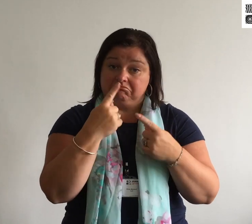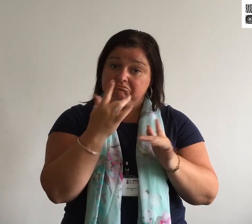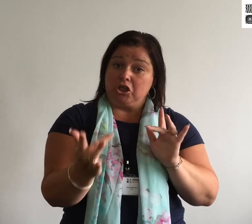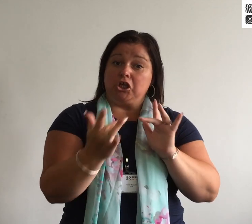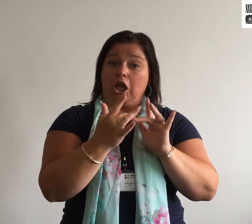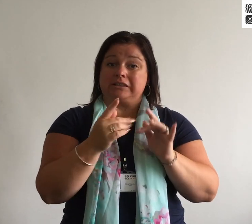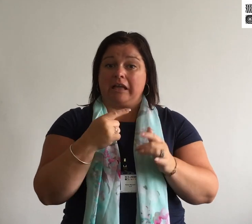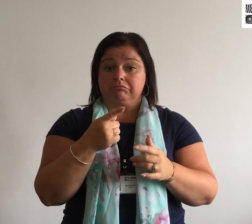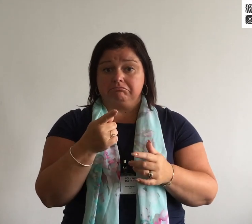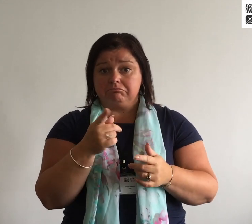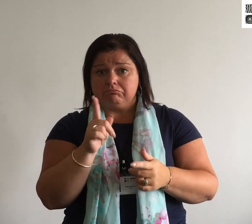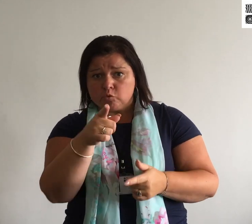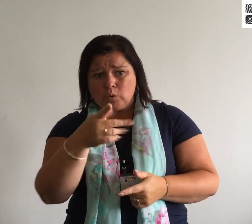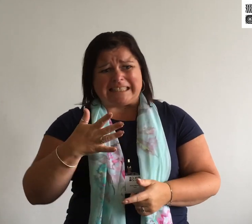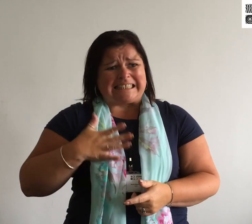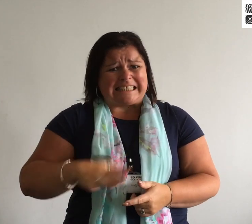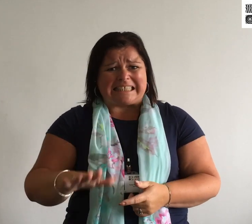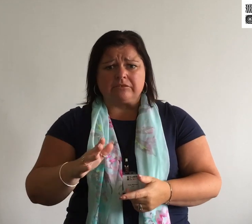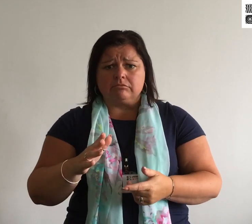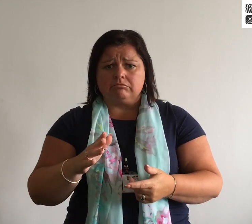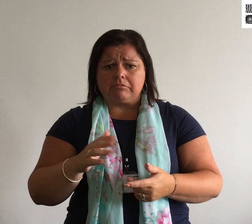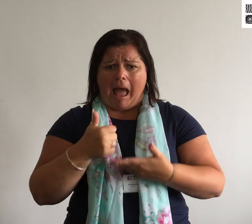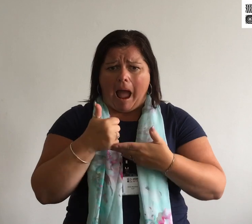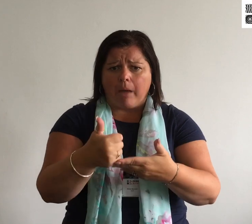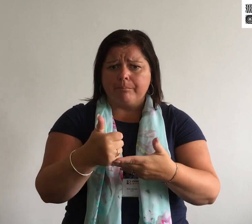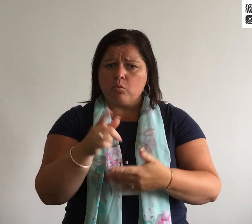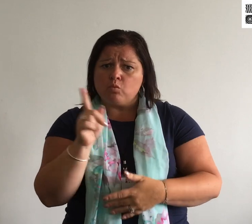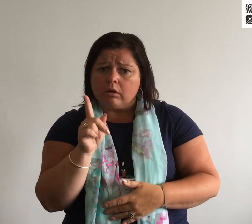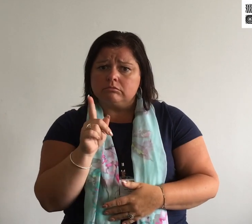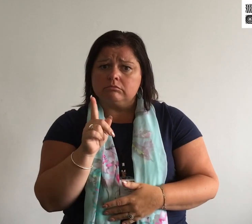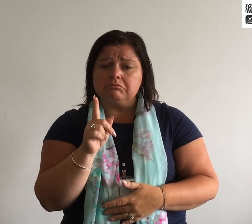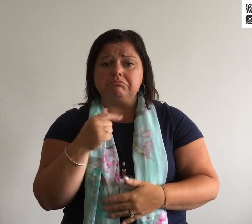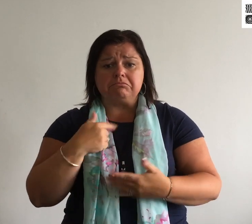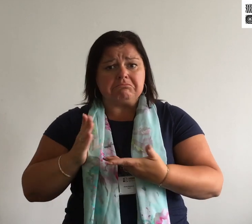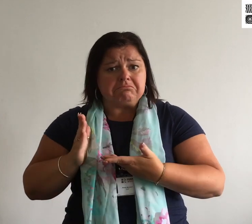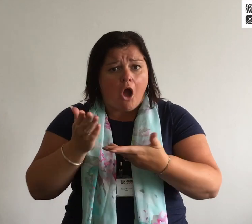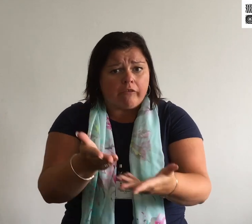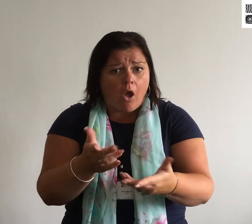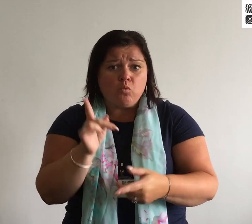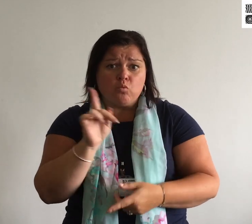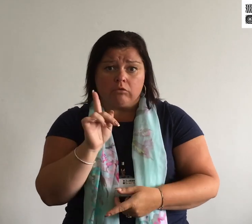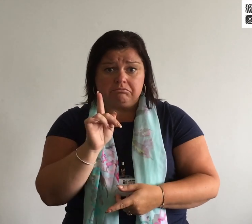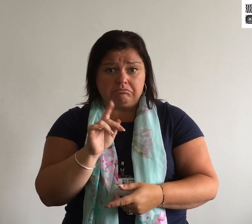and to let me know how I can help and find out what I can offer.